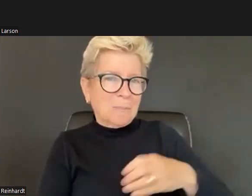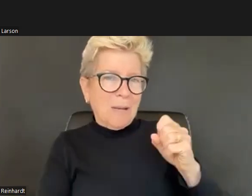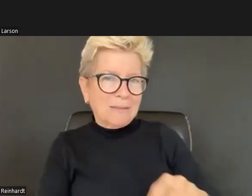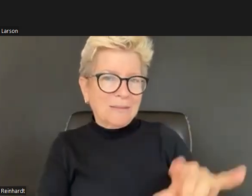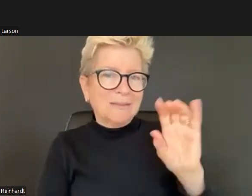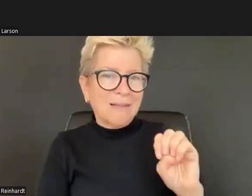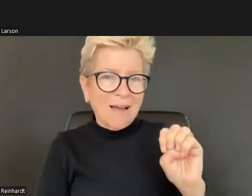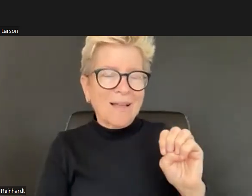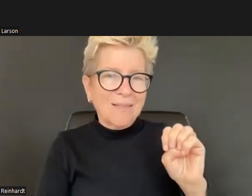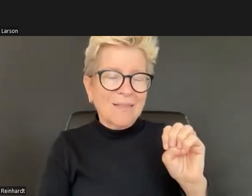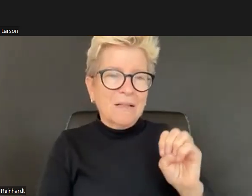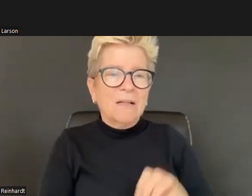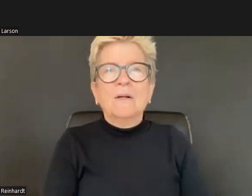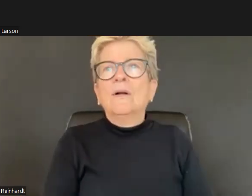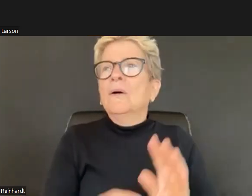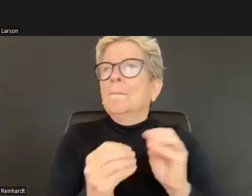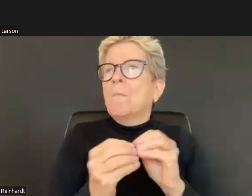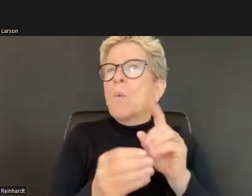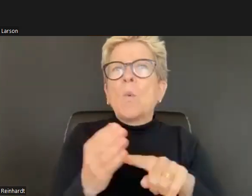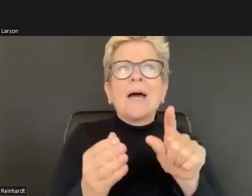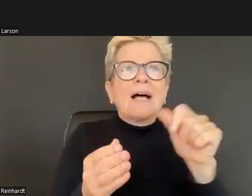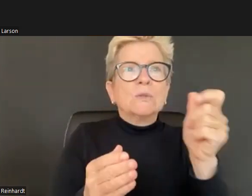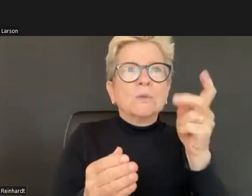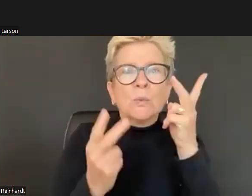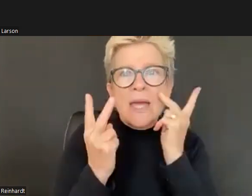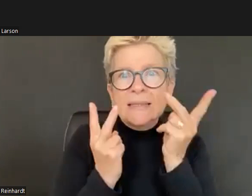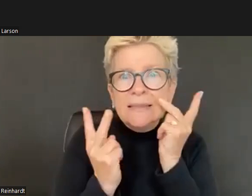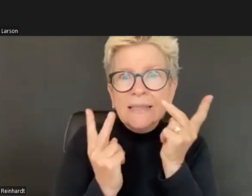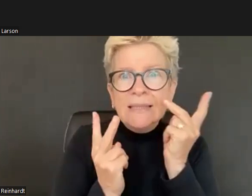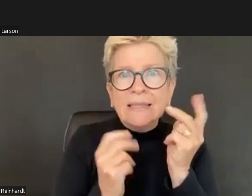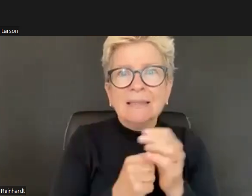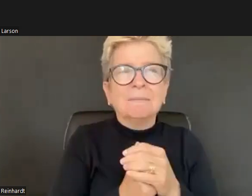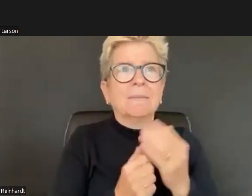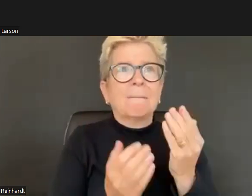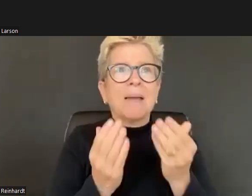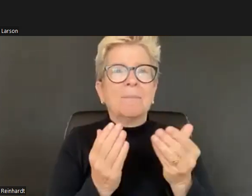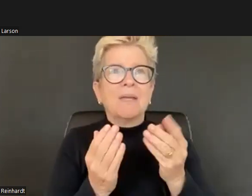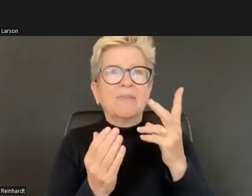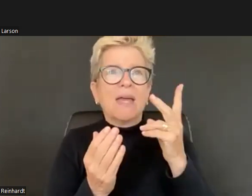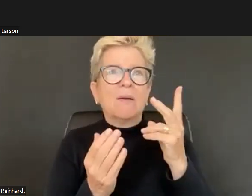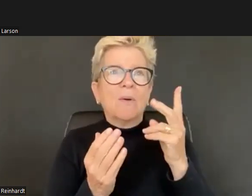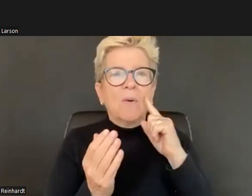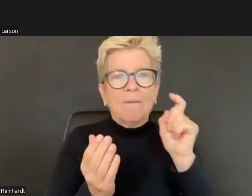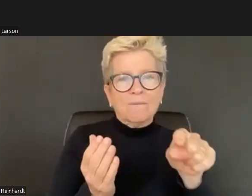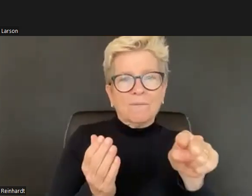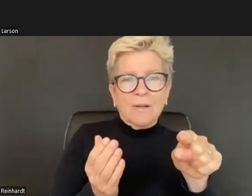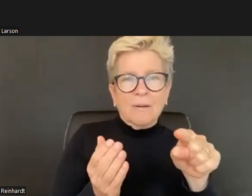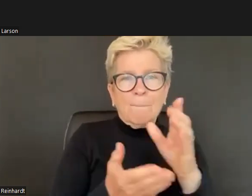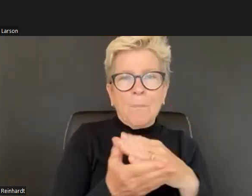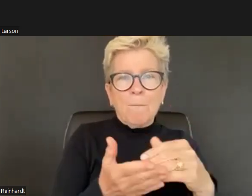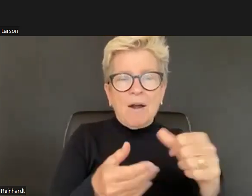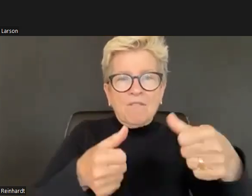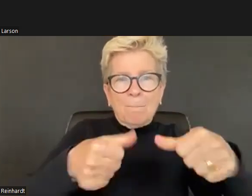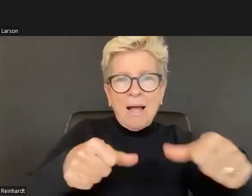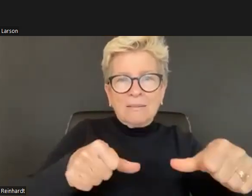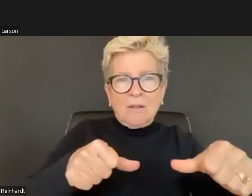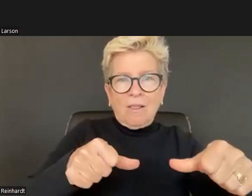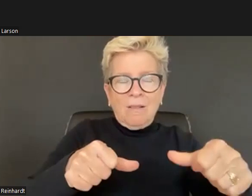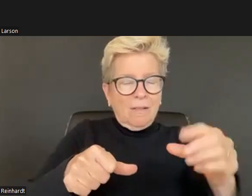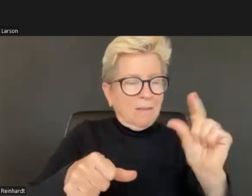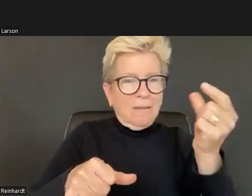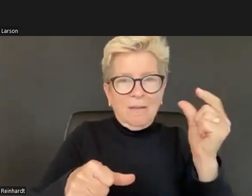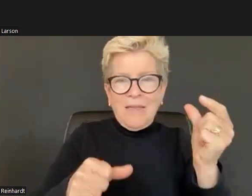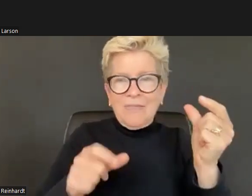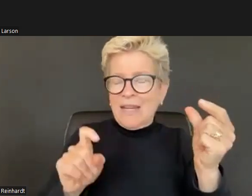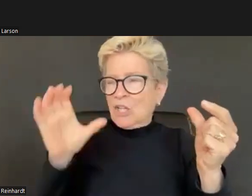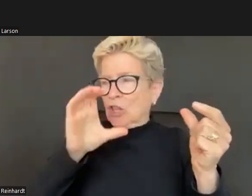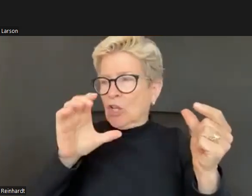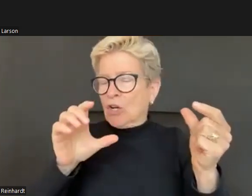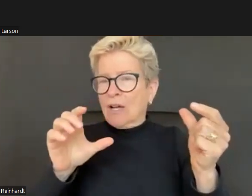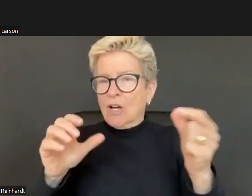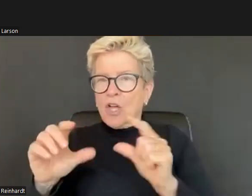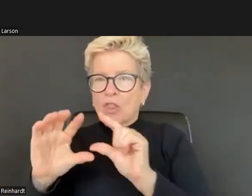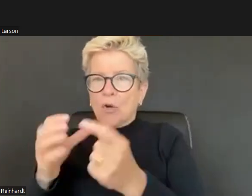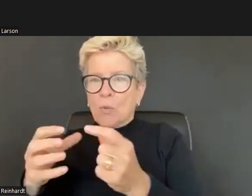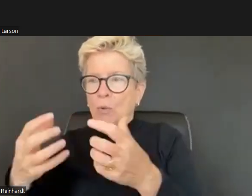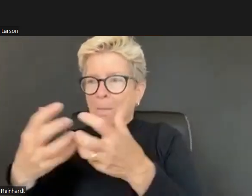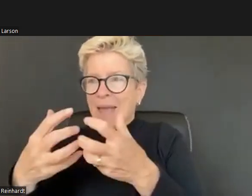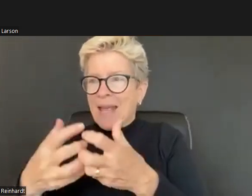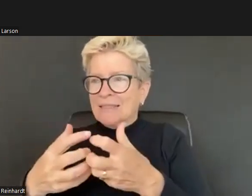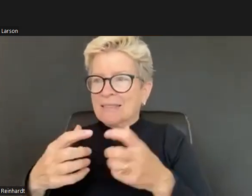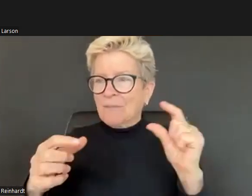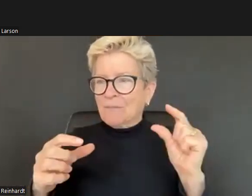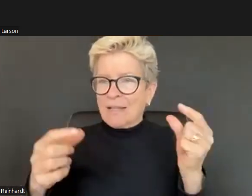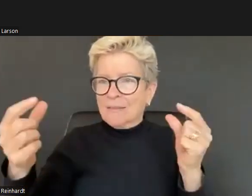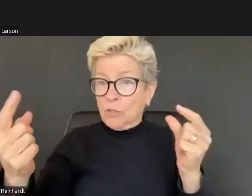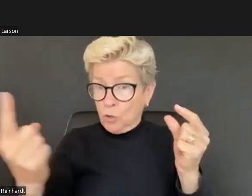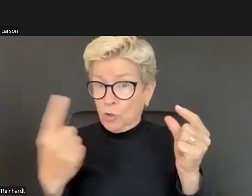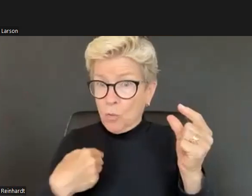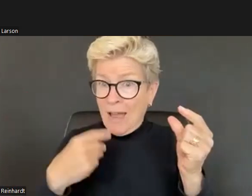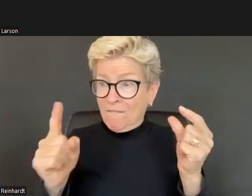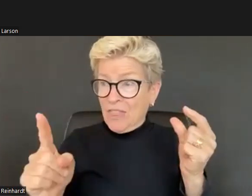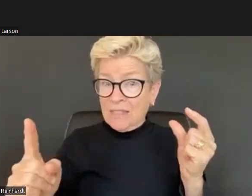And they see that I've handwritten it. That's my, that's my process.